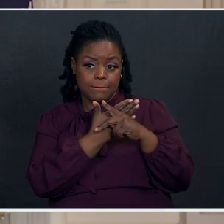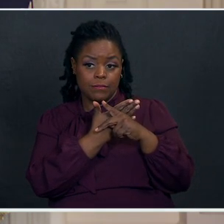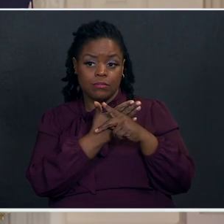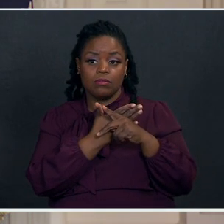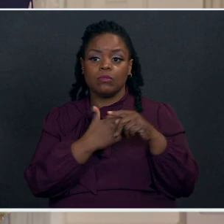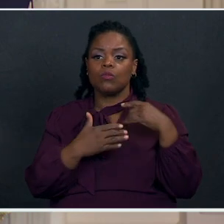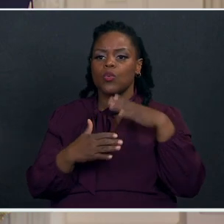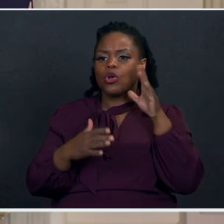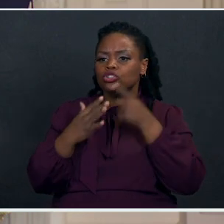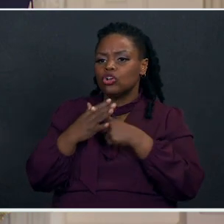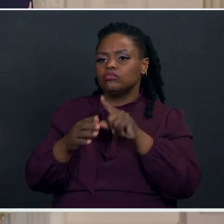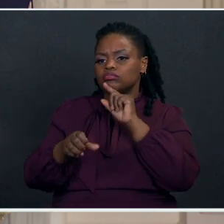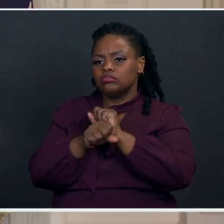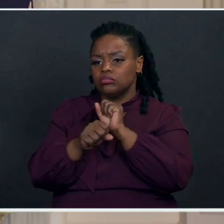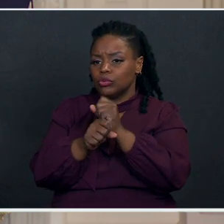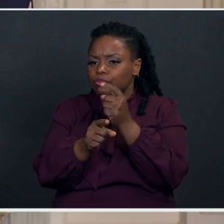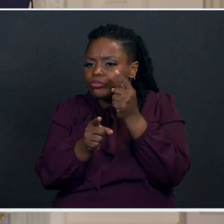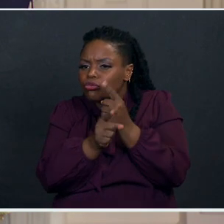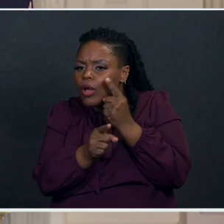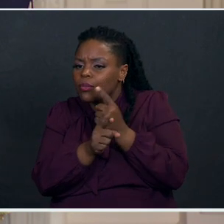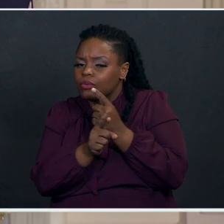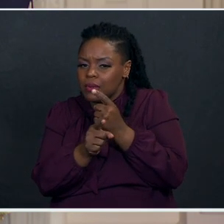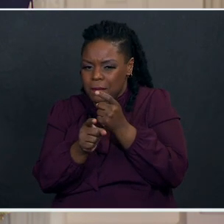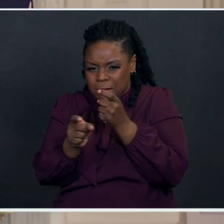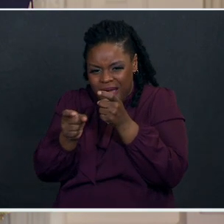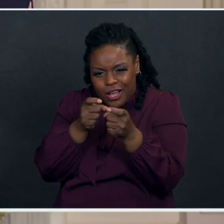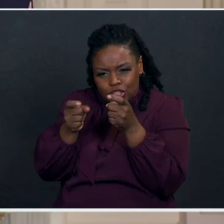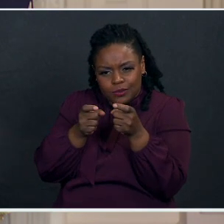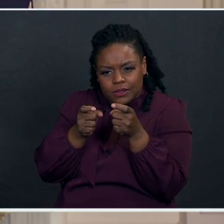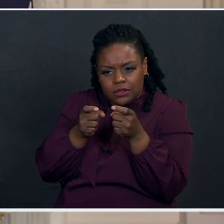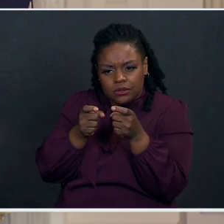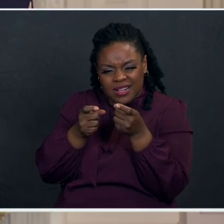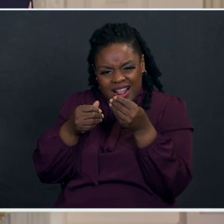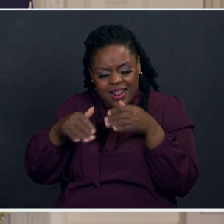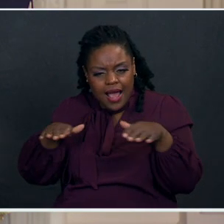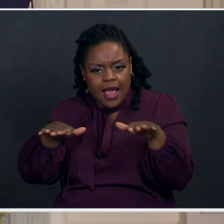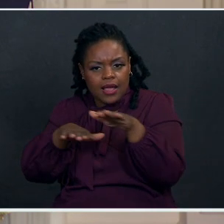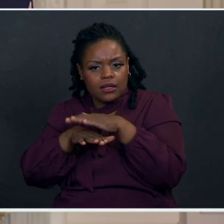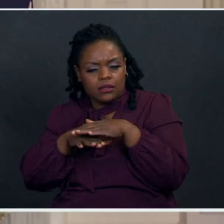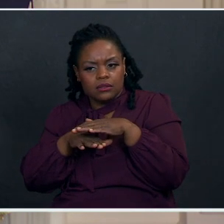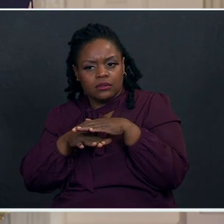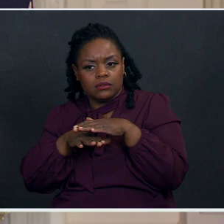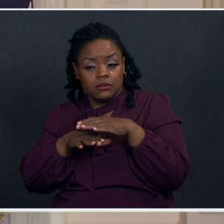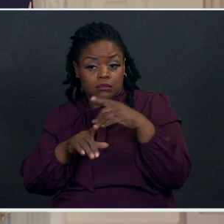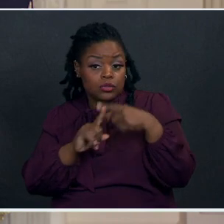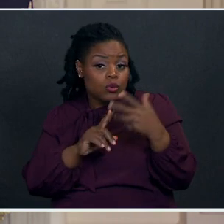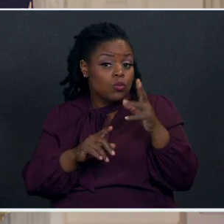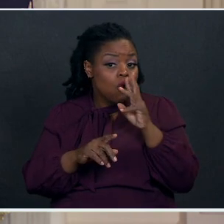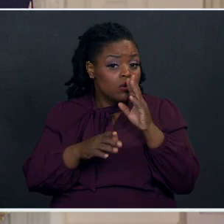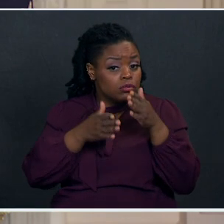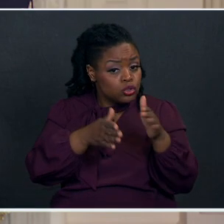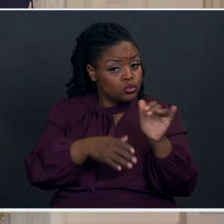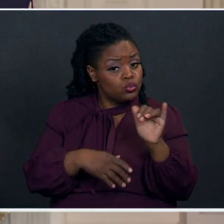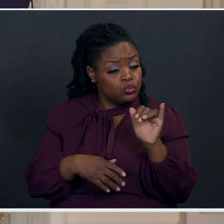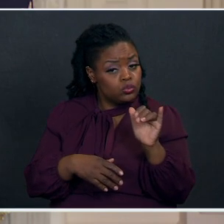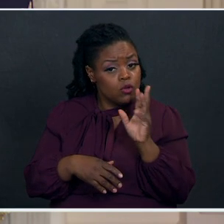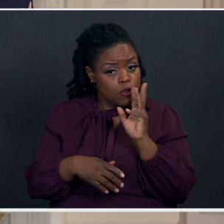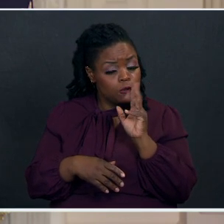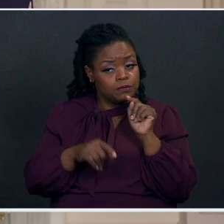unlike it, we're going to start to properly manage lands and waterways in ways that allow us to protect, preserve them --